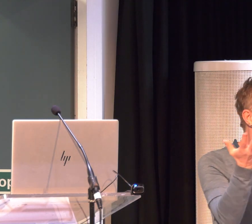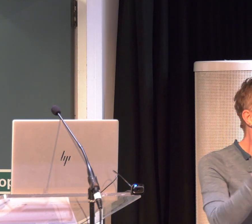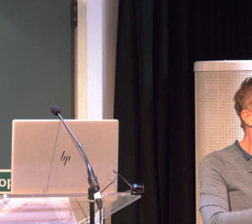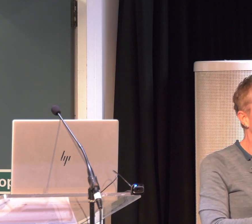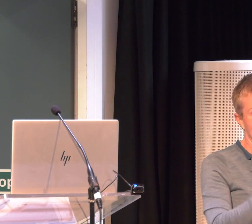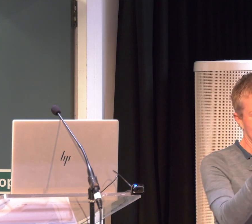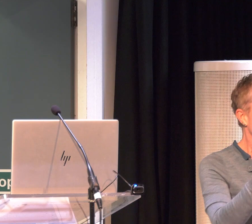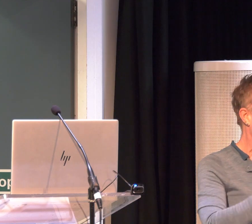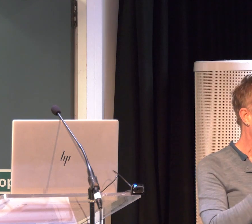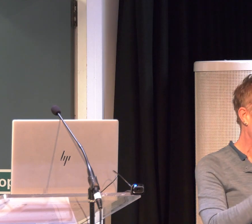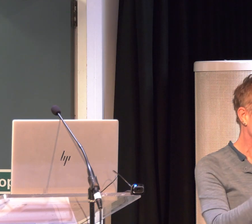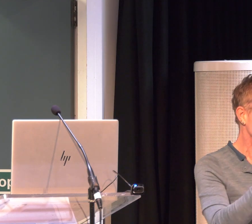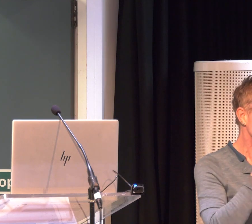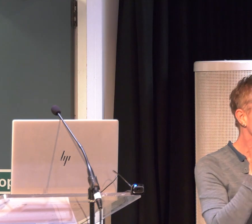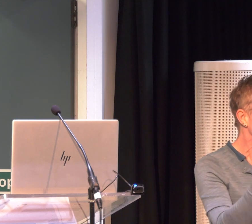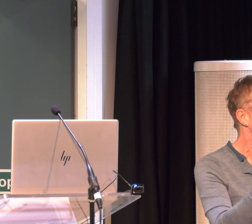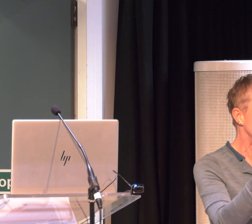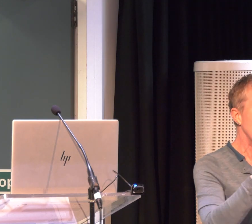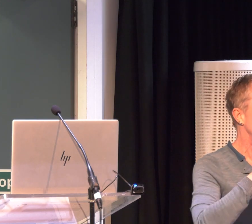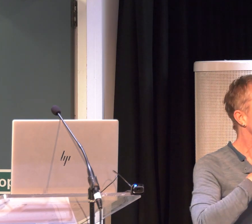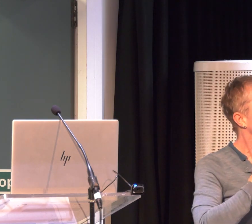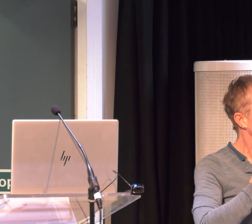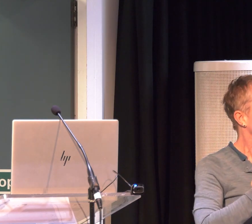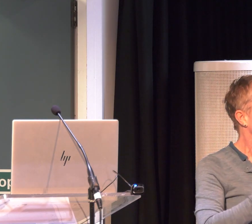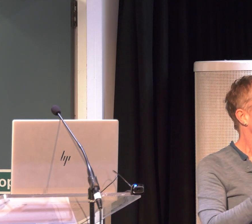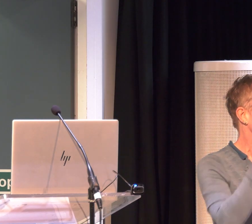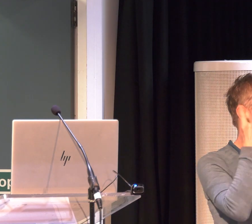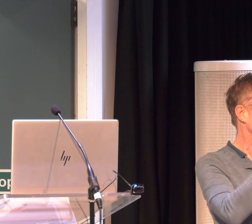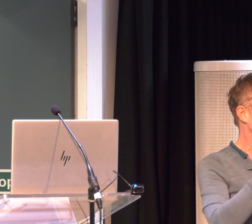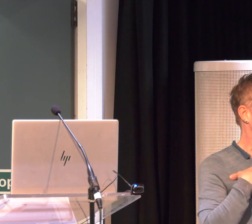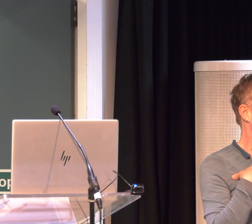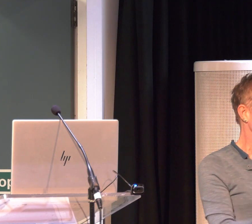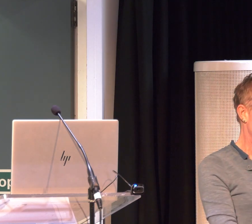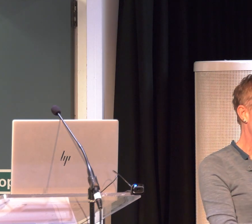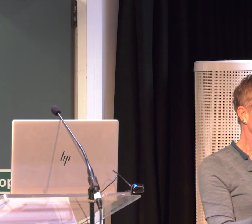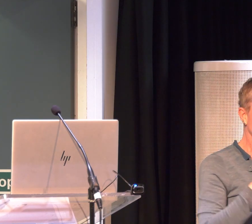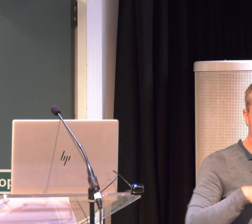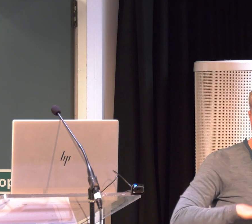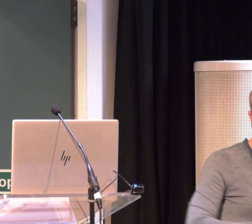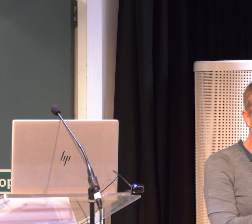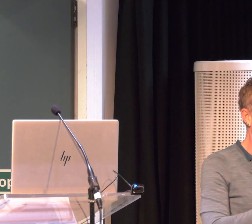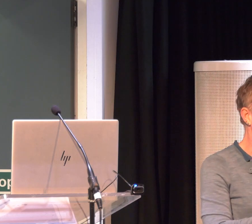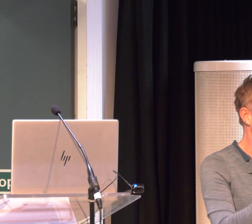it is a real pleasure on behalf of the university to welcome those who are here first time or from outside the university.